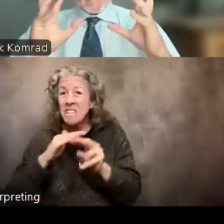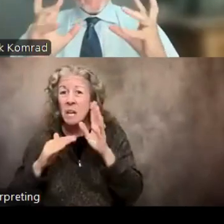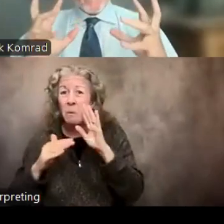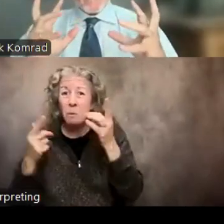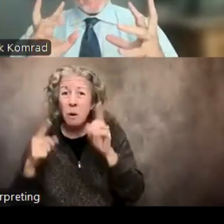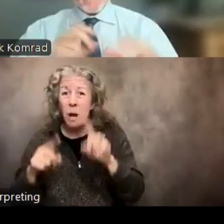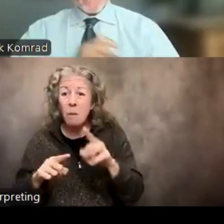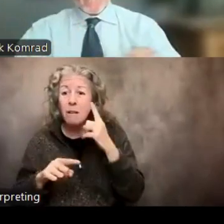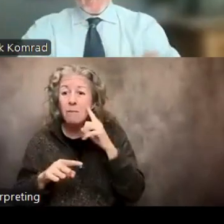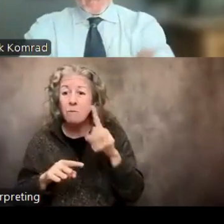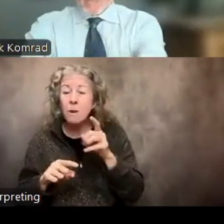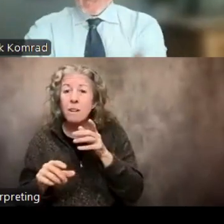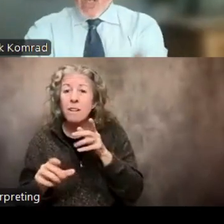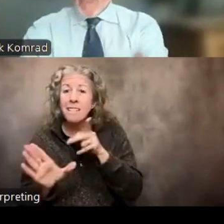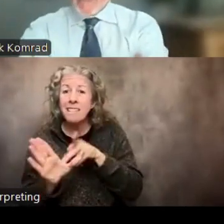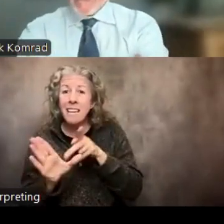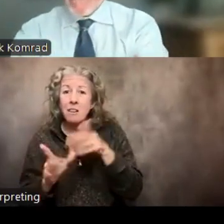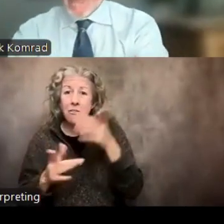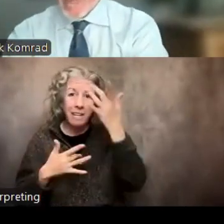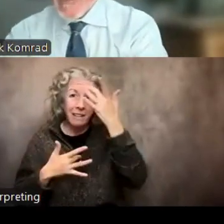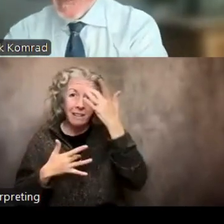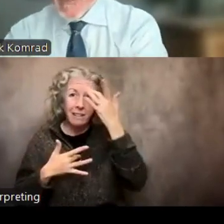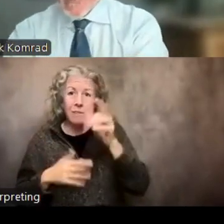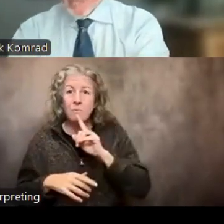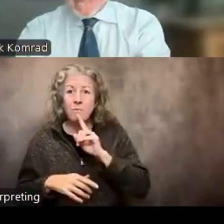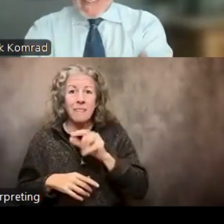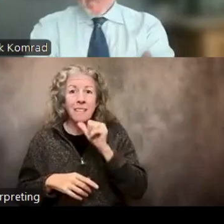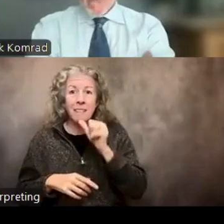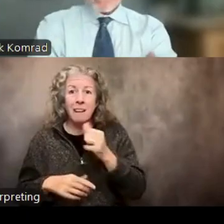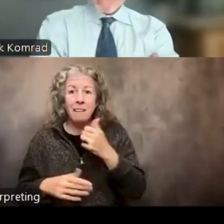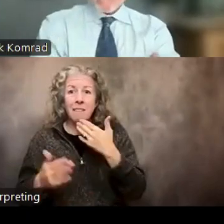know, very, very underdeveloped. We cannot predict